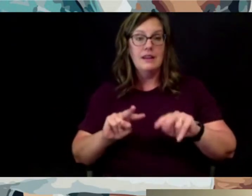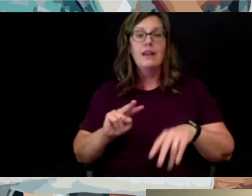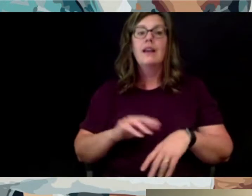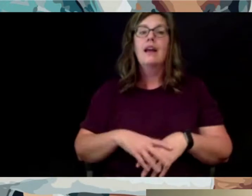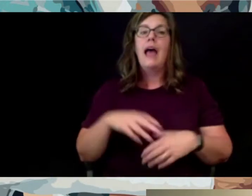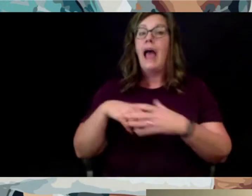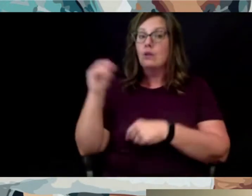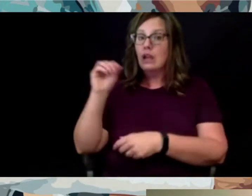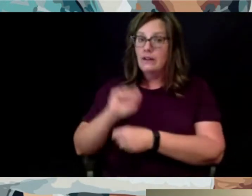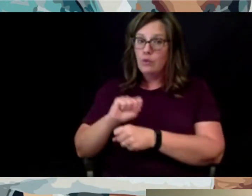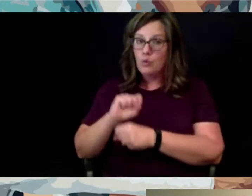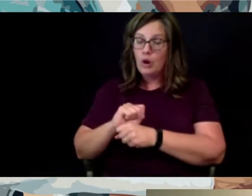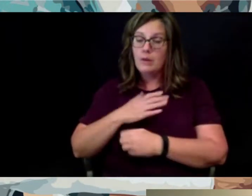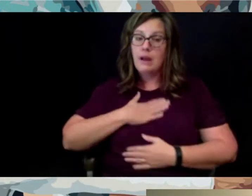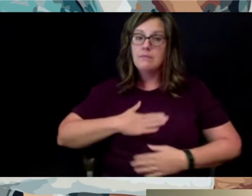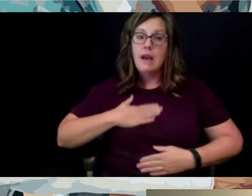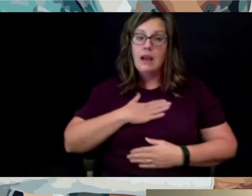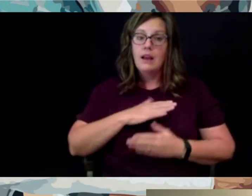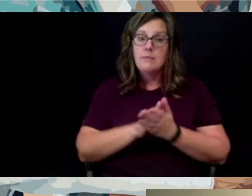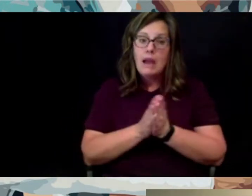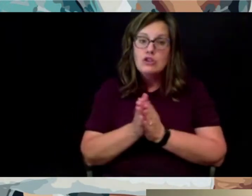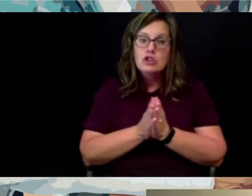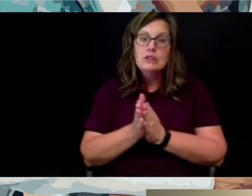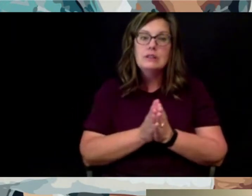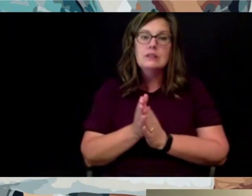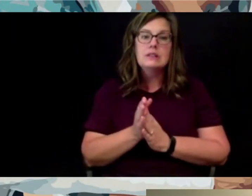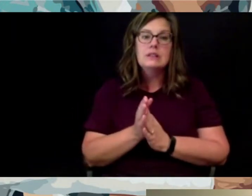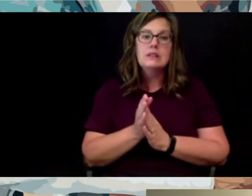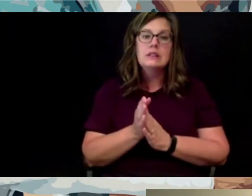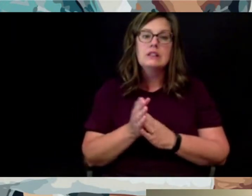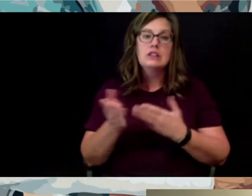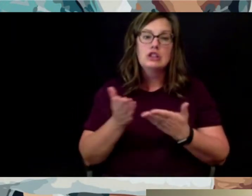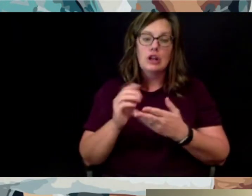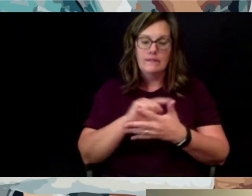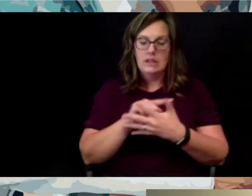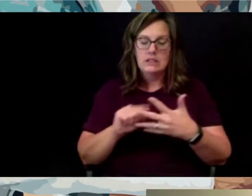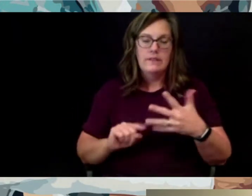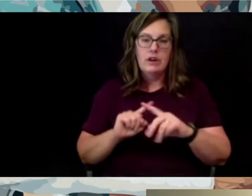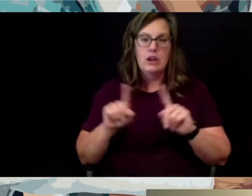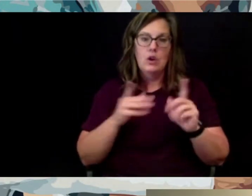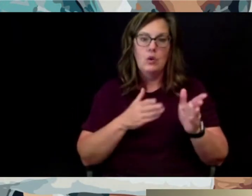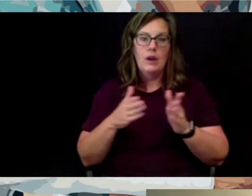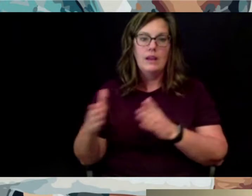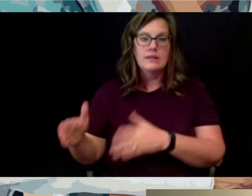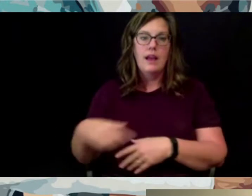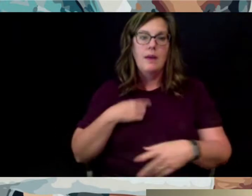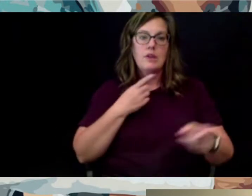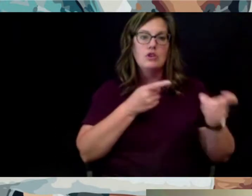are kind of served in a couple different ways uh i'm the uh director for the colorado